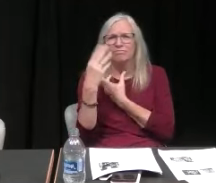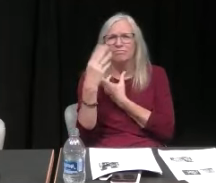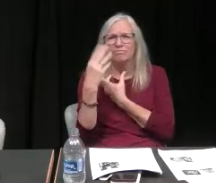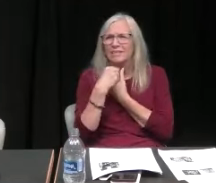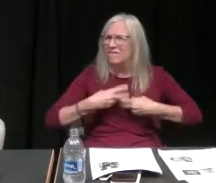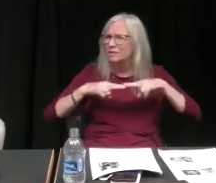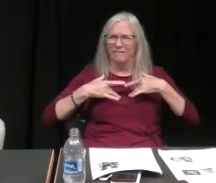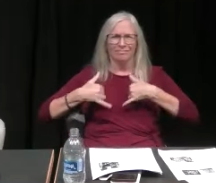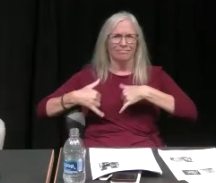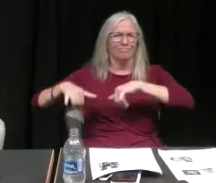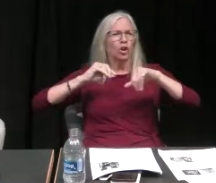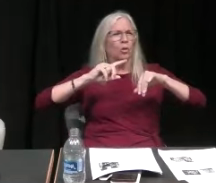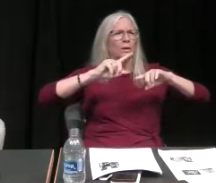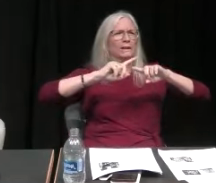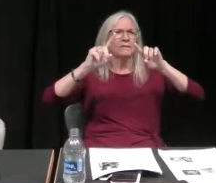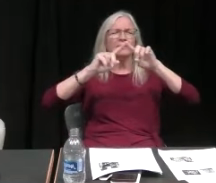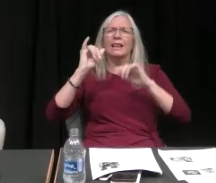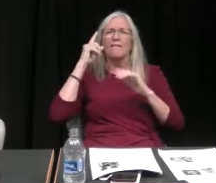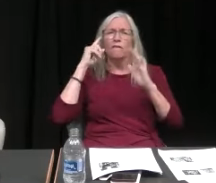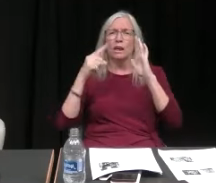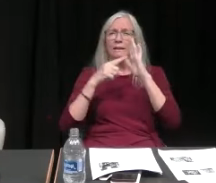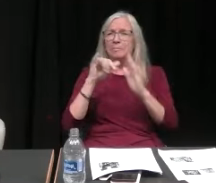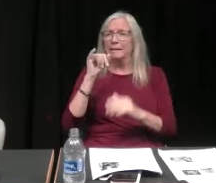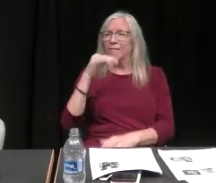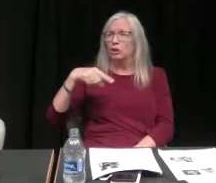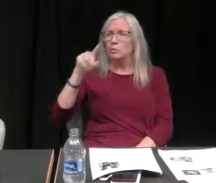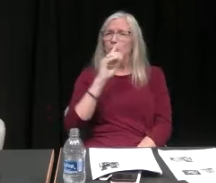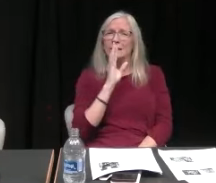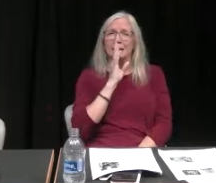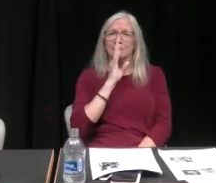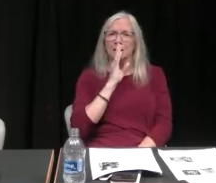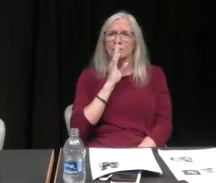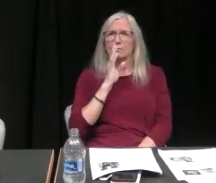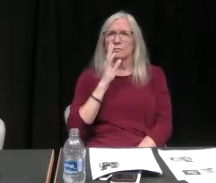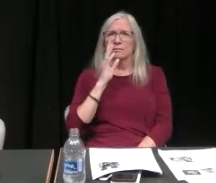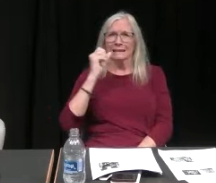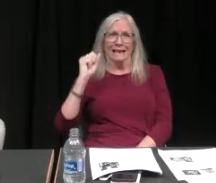across different states even so when we think about the sharing of information and the sharing